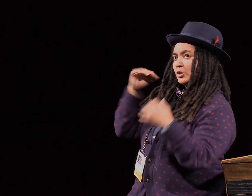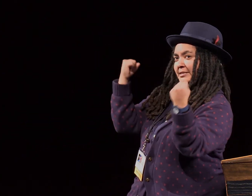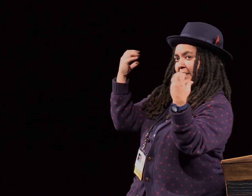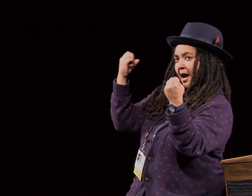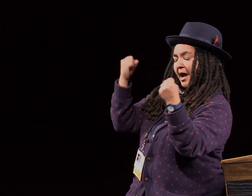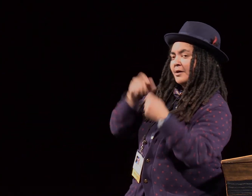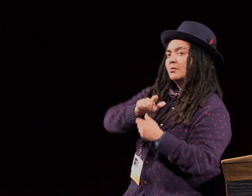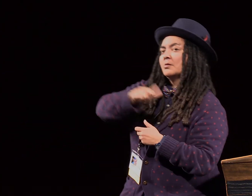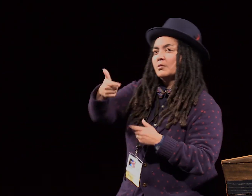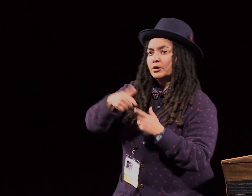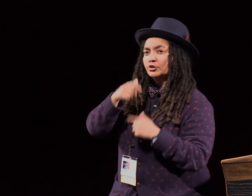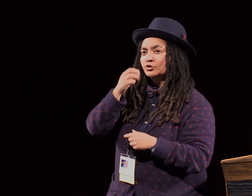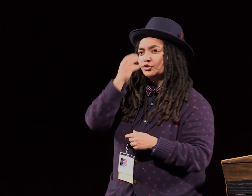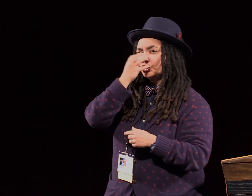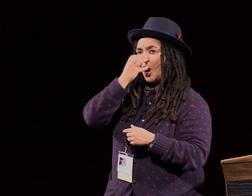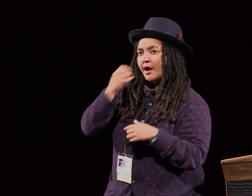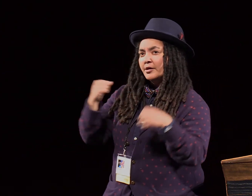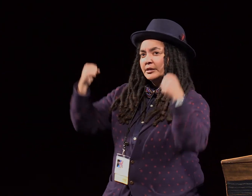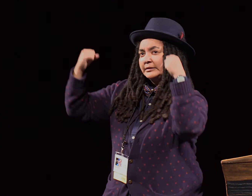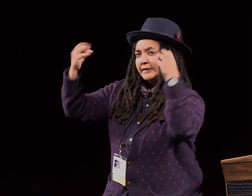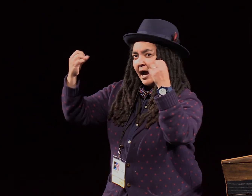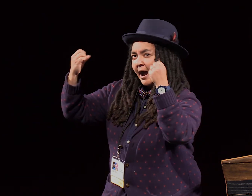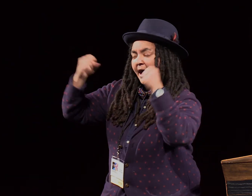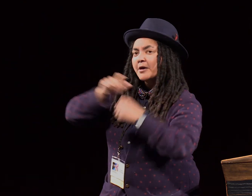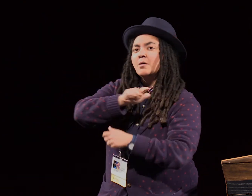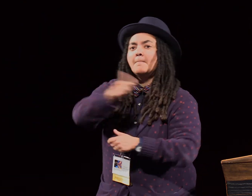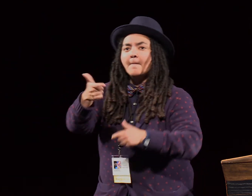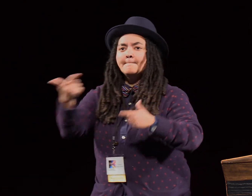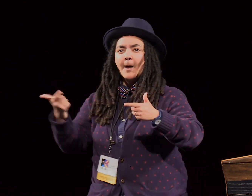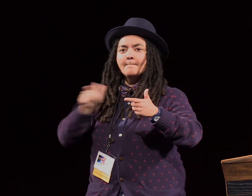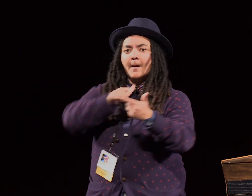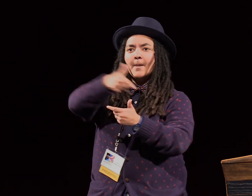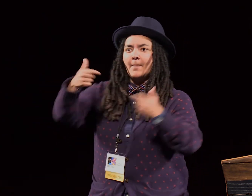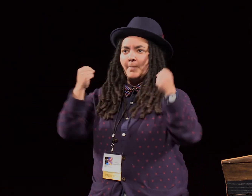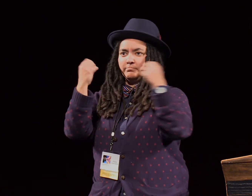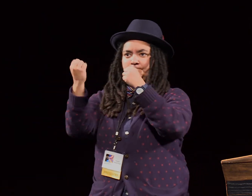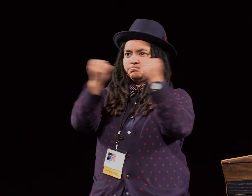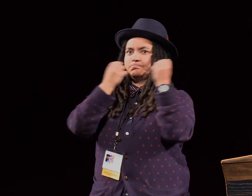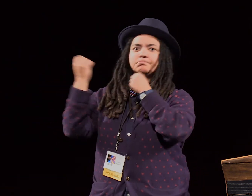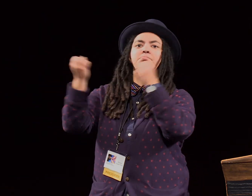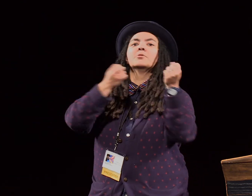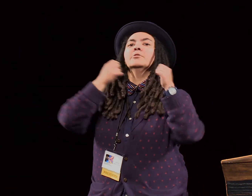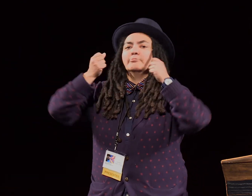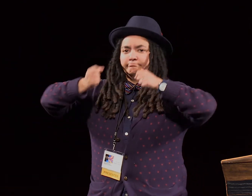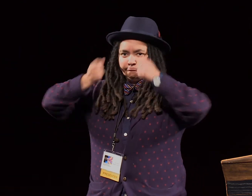So, Ruth would sign, then John would sign, and then I would. And it was this roundabout.